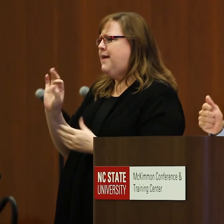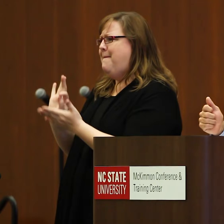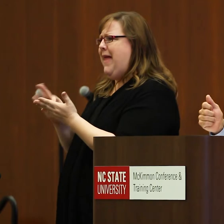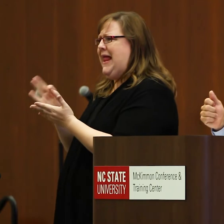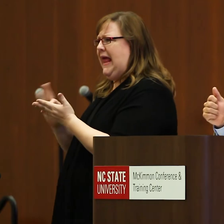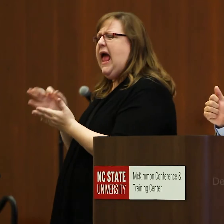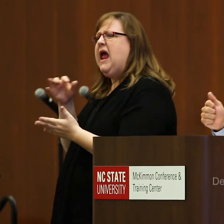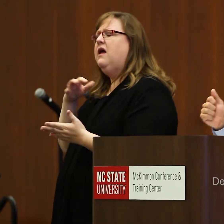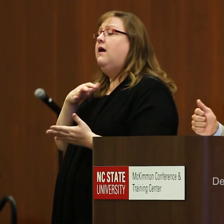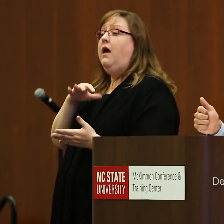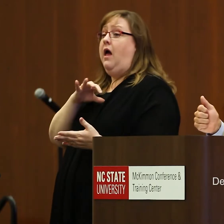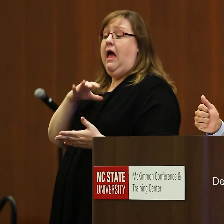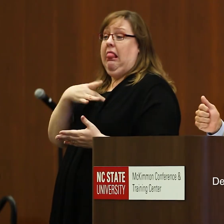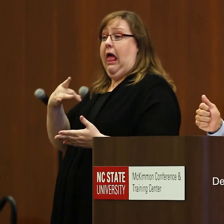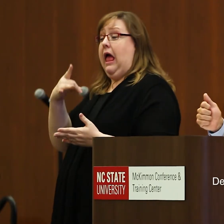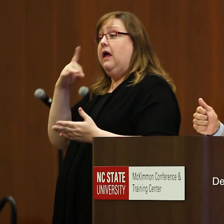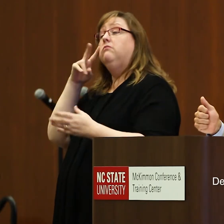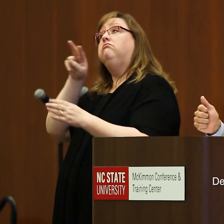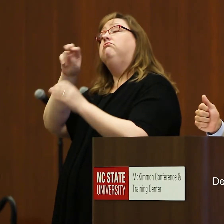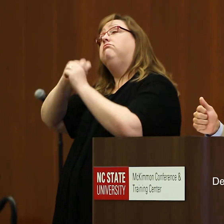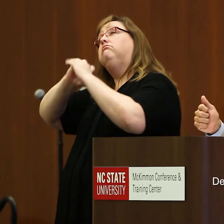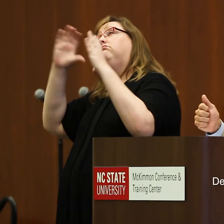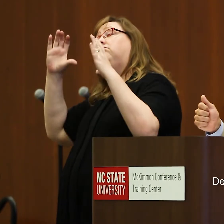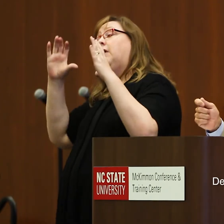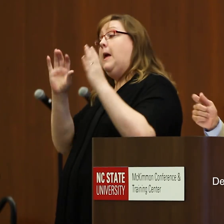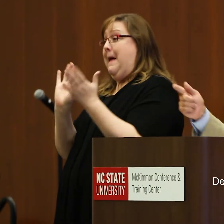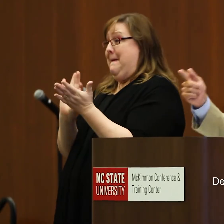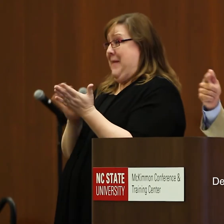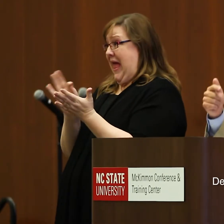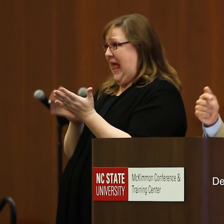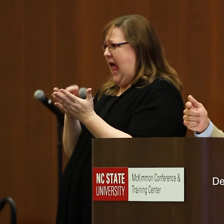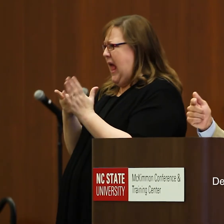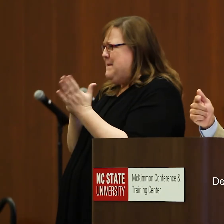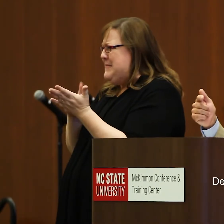is that the Medicaid program means something to every one of you in this